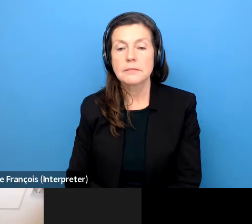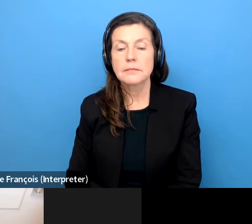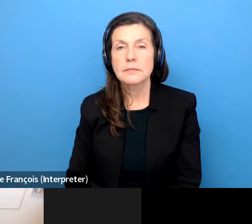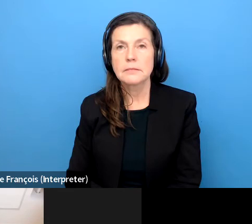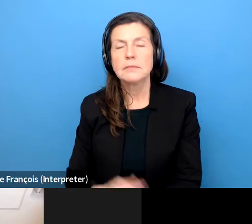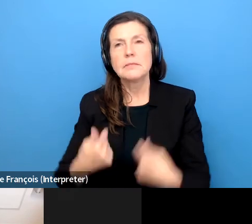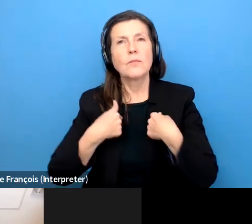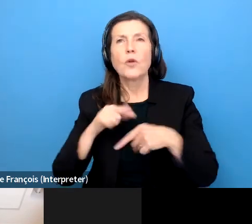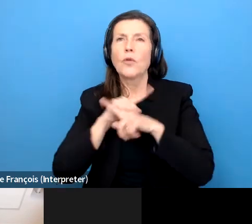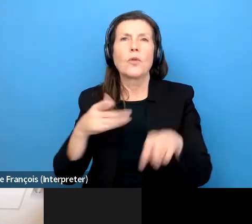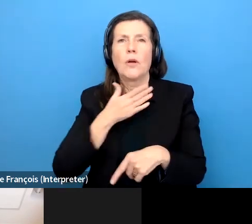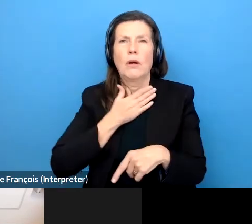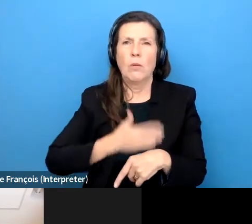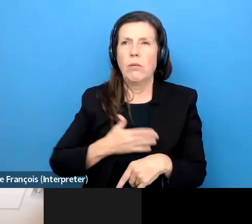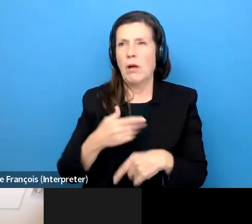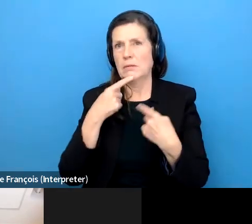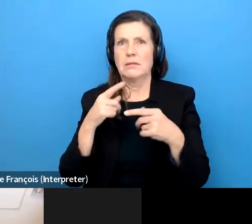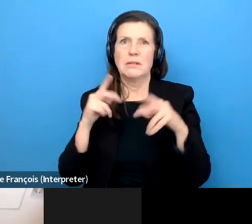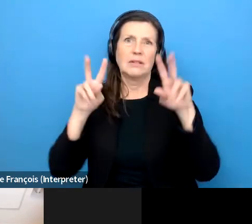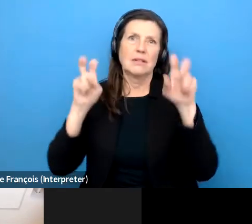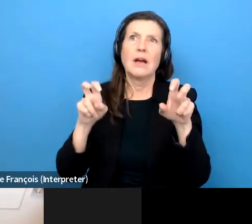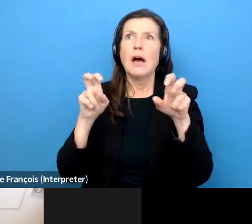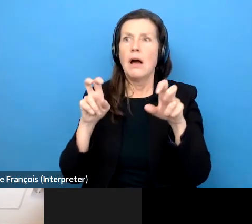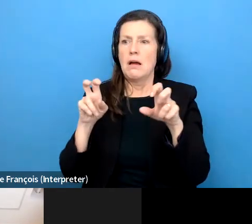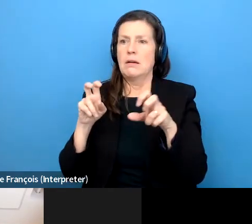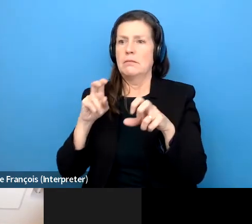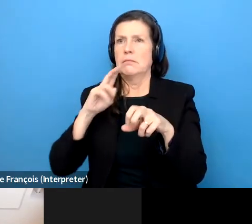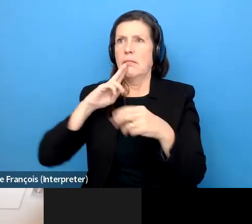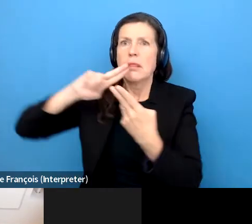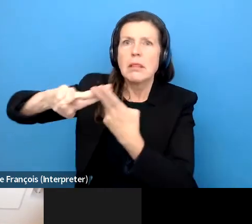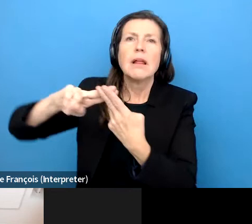But we have to educate.